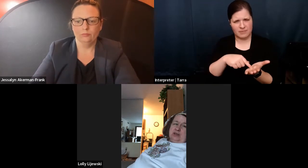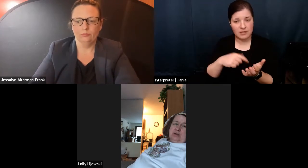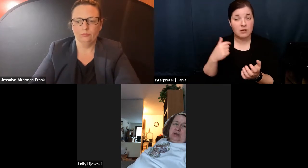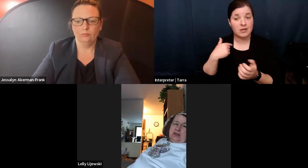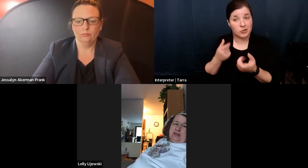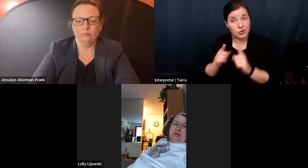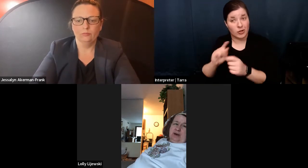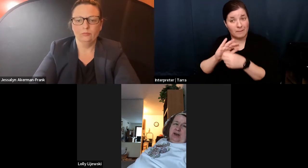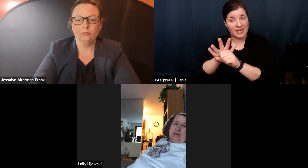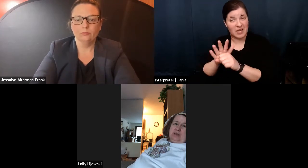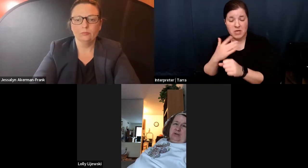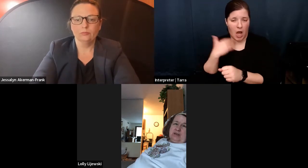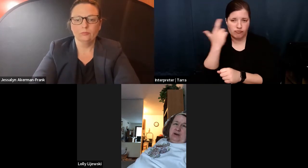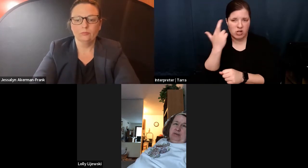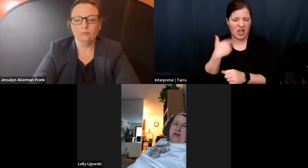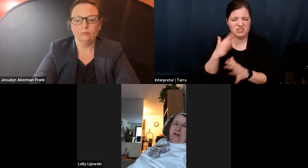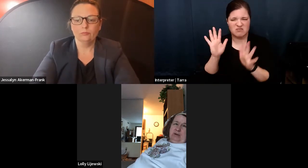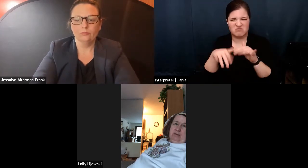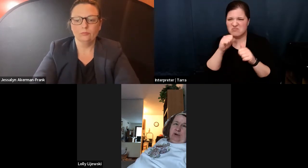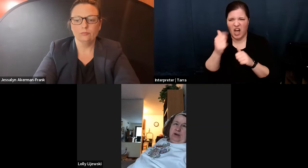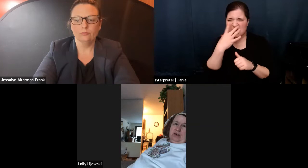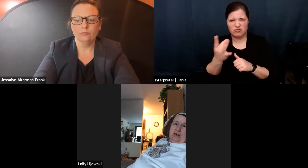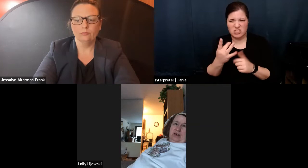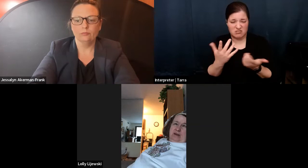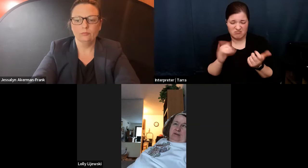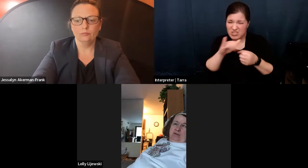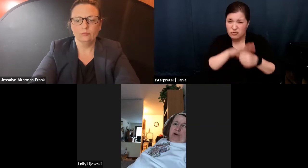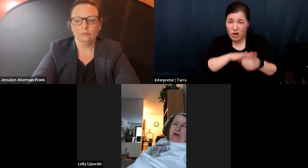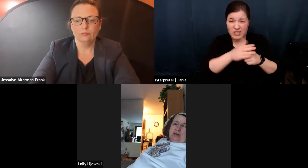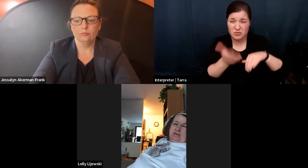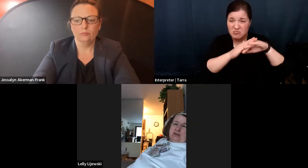Same with the Lyft or Uber.